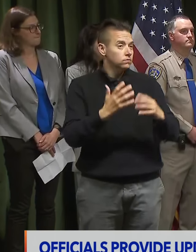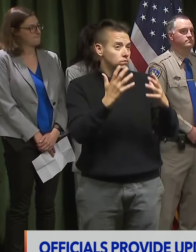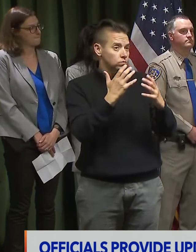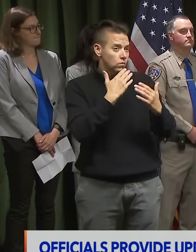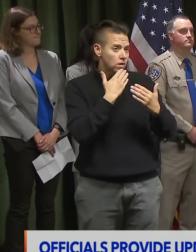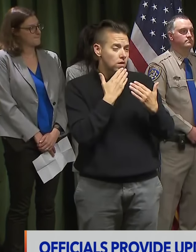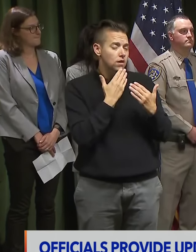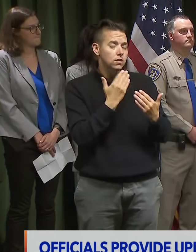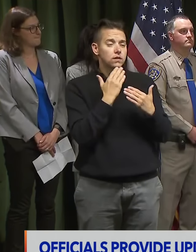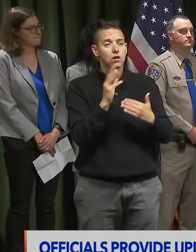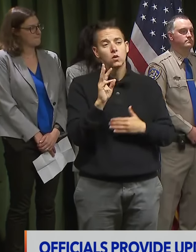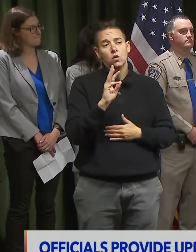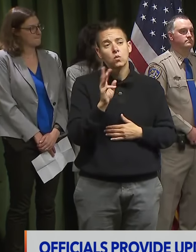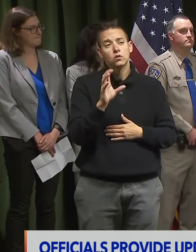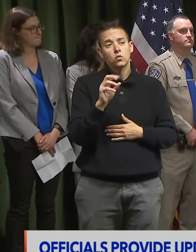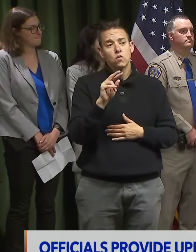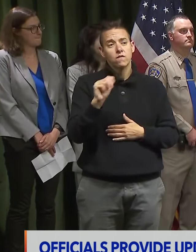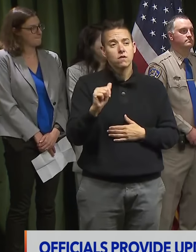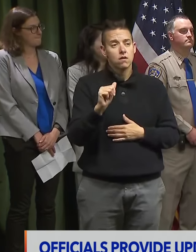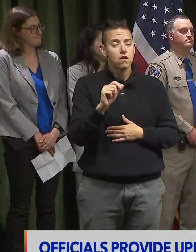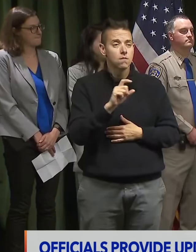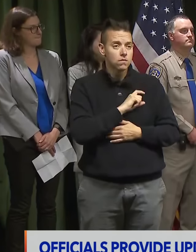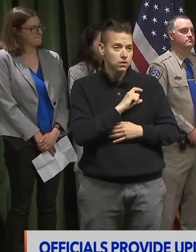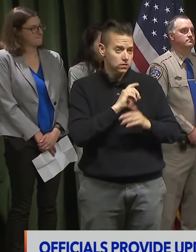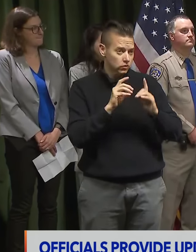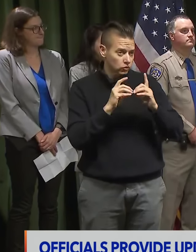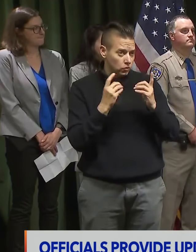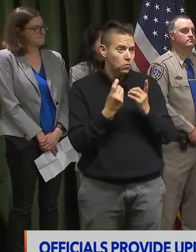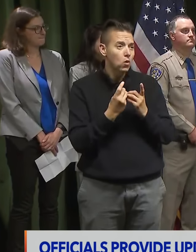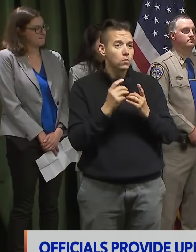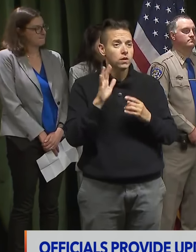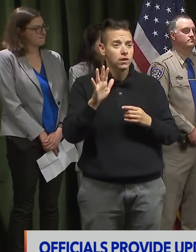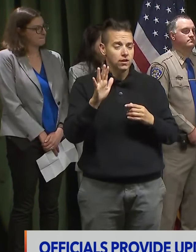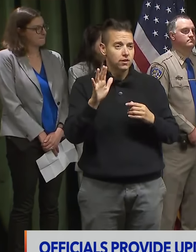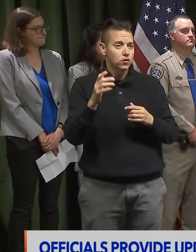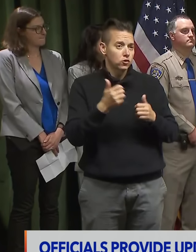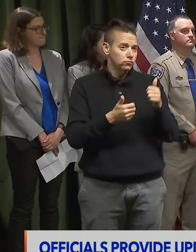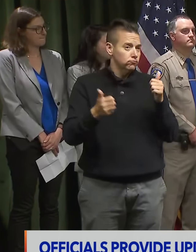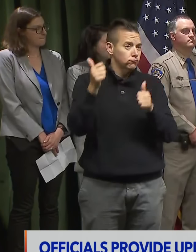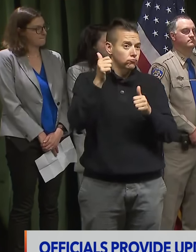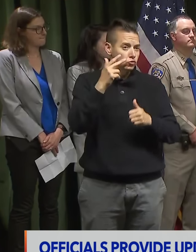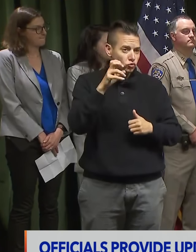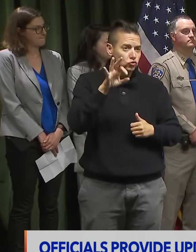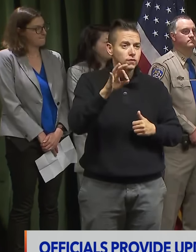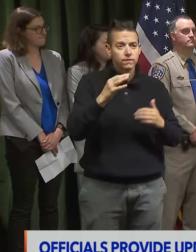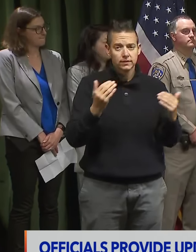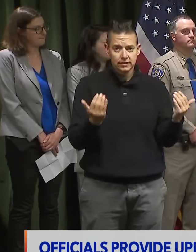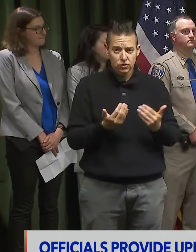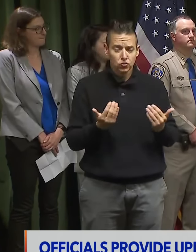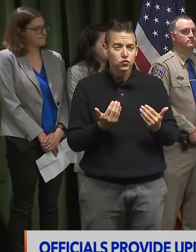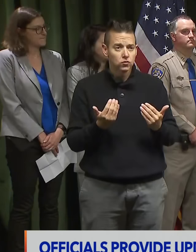INDUSTRY STATION AND SOUTH LOS ANGELES SHERIFF'S STATION. I ALSO WANT TO TAKE A MOMENT TO